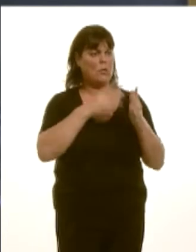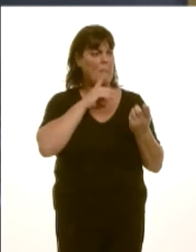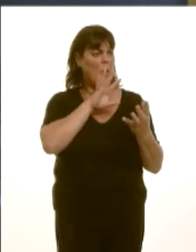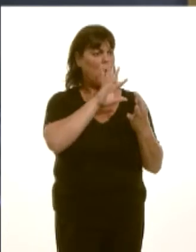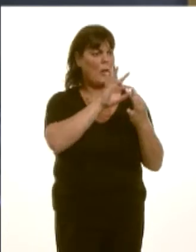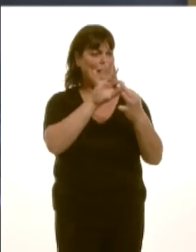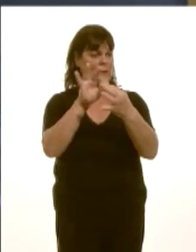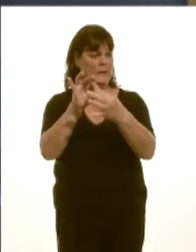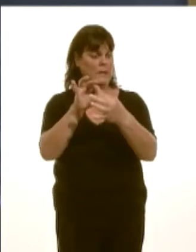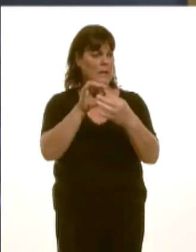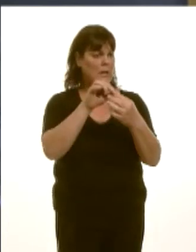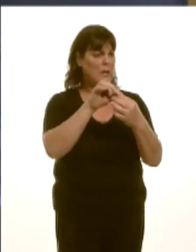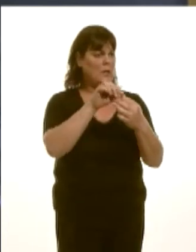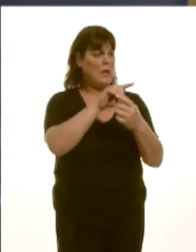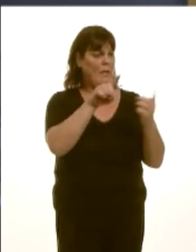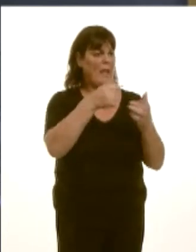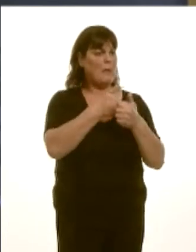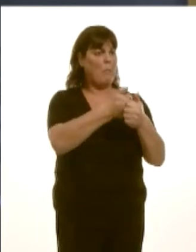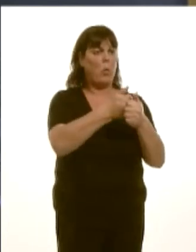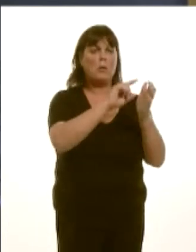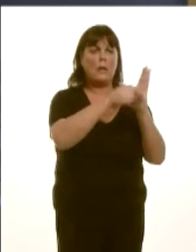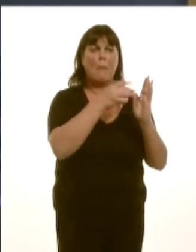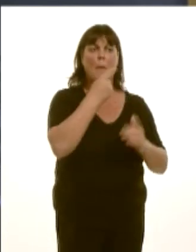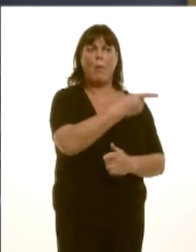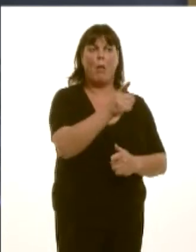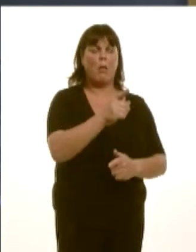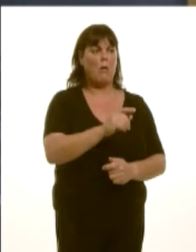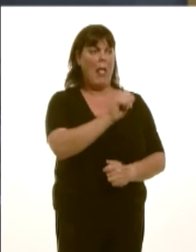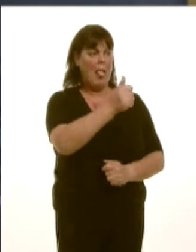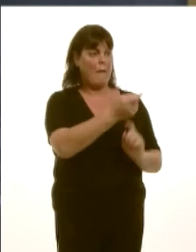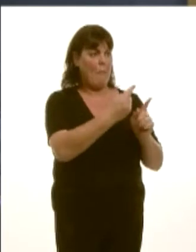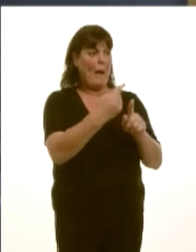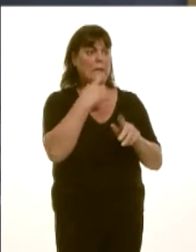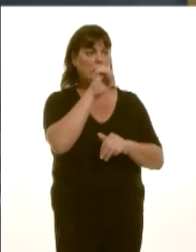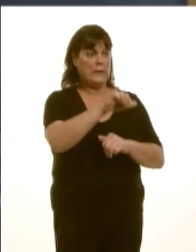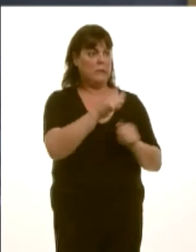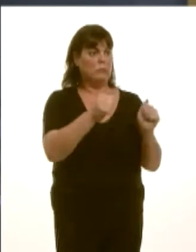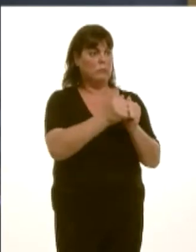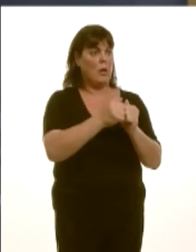that support the needs of persons with disabilities, 11 have expressed their support in writing